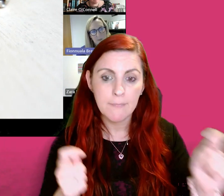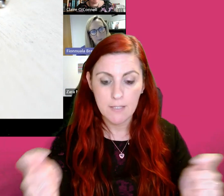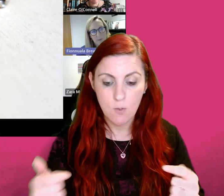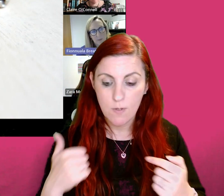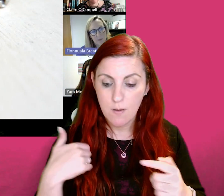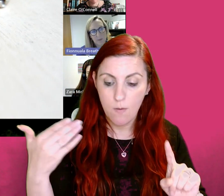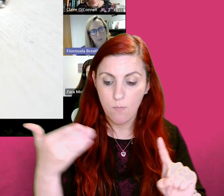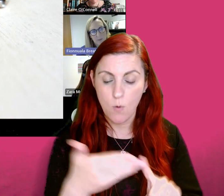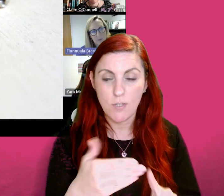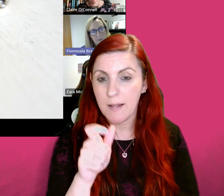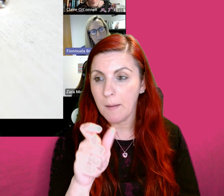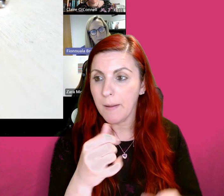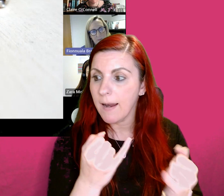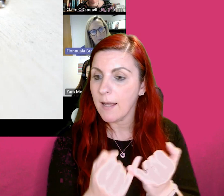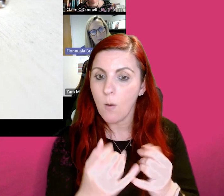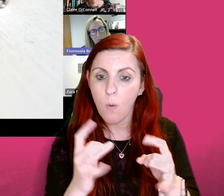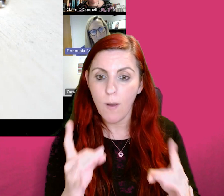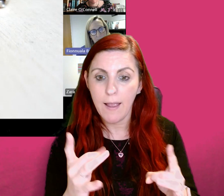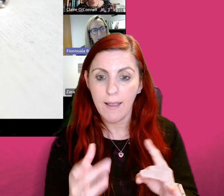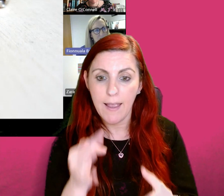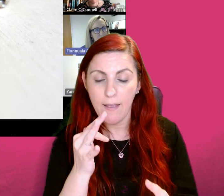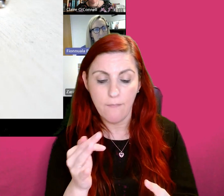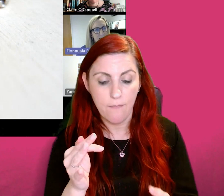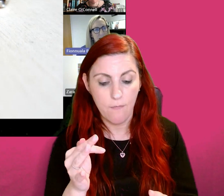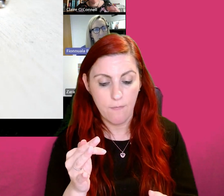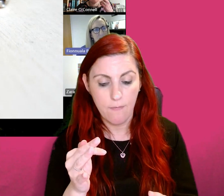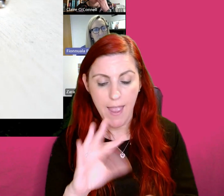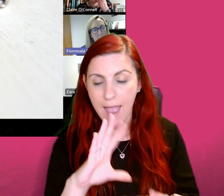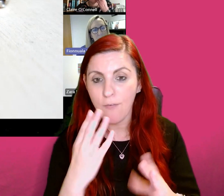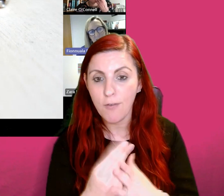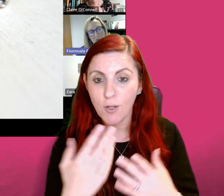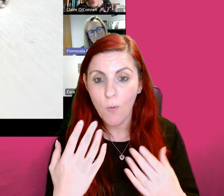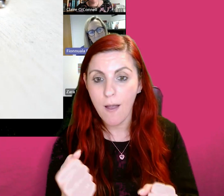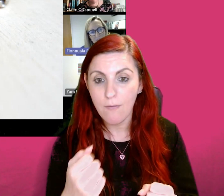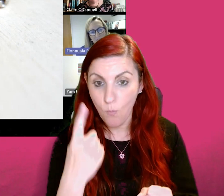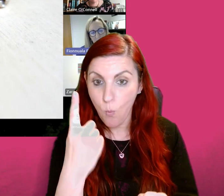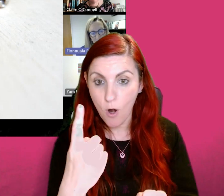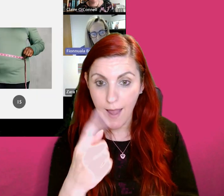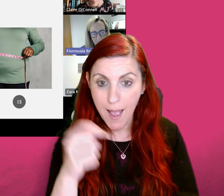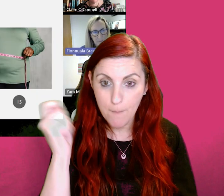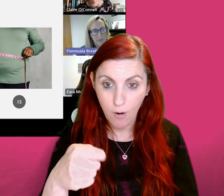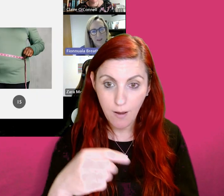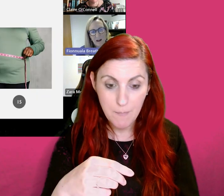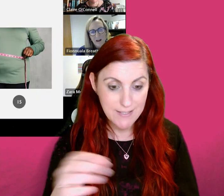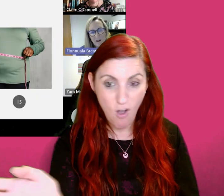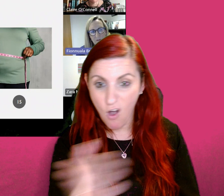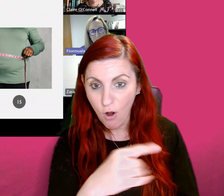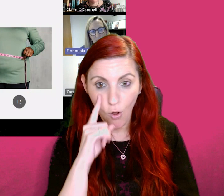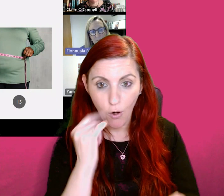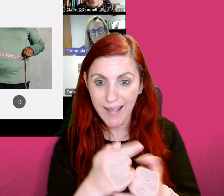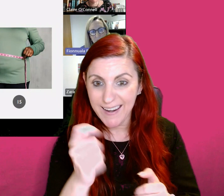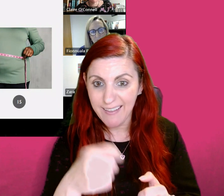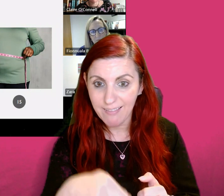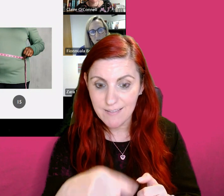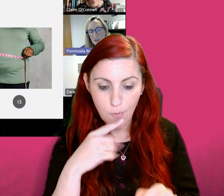a bit like if all you have is a hammer everything looks like a nail but these groups in fact have